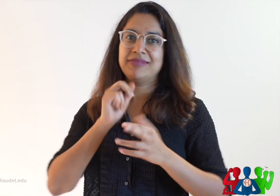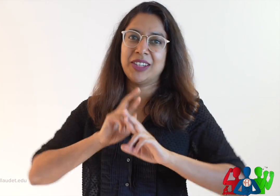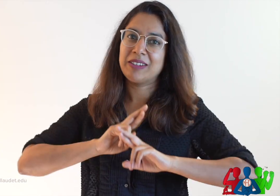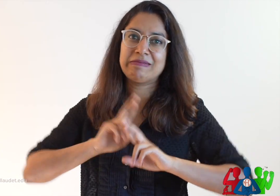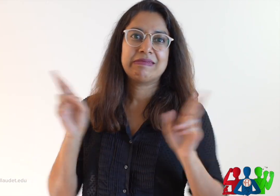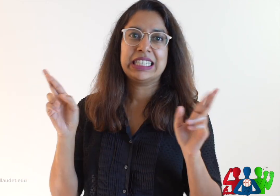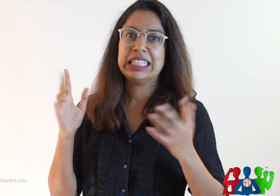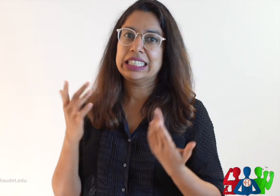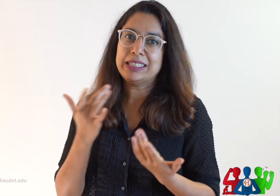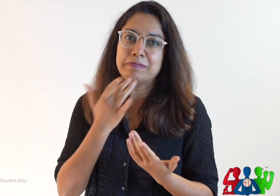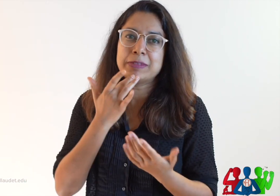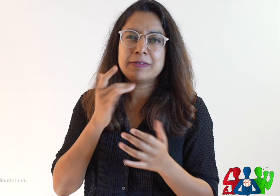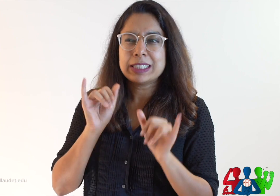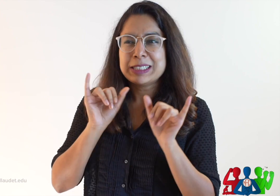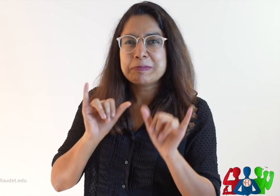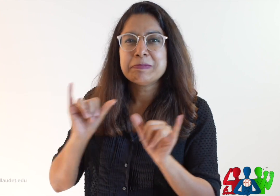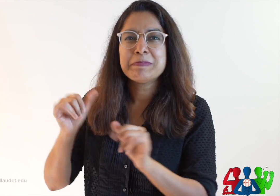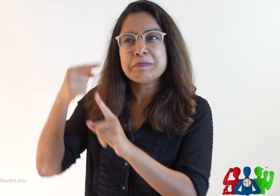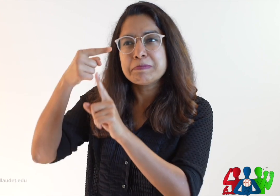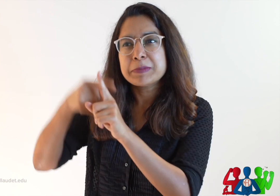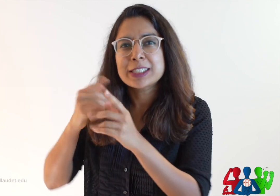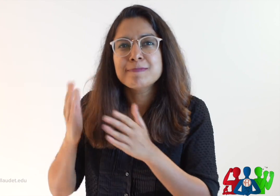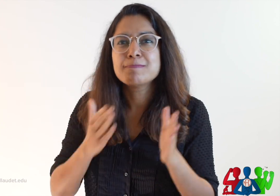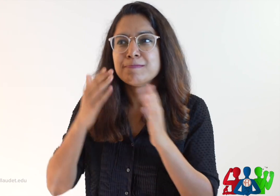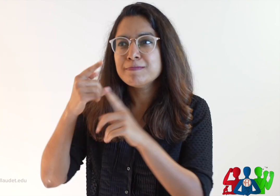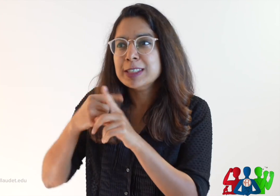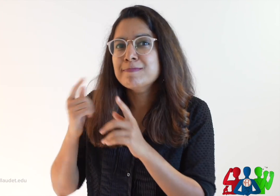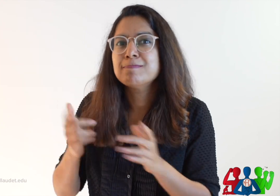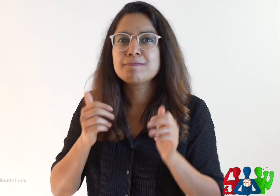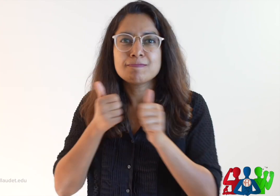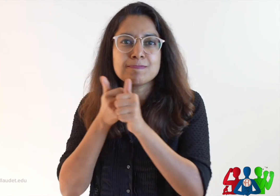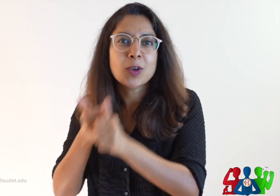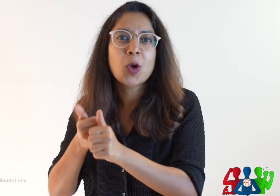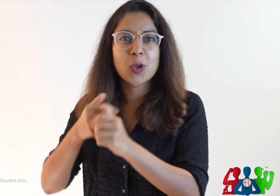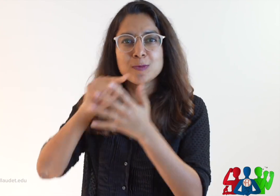Some of them may not feel ready to tackle these types of things